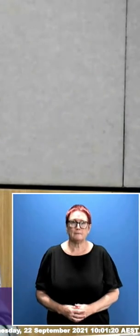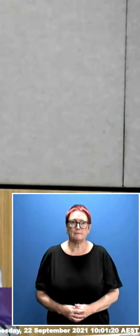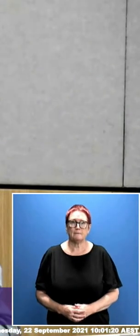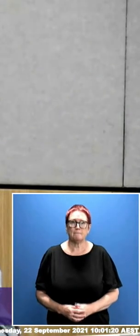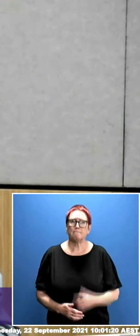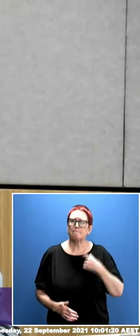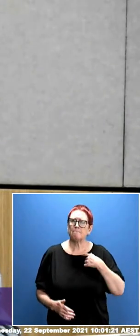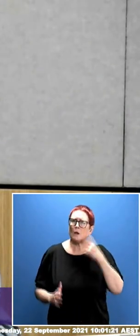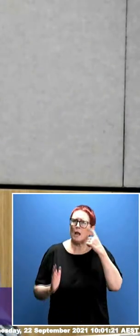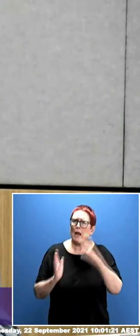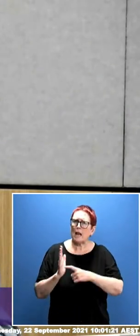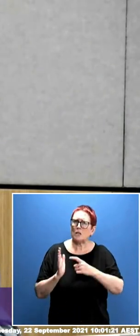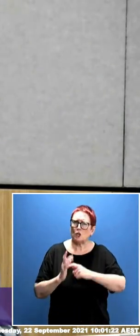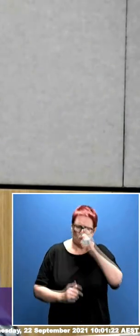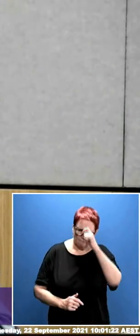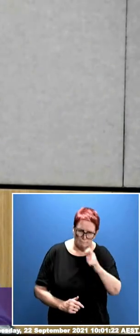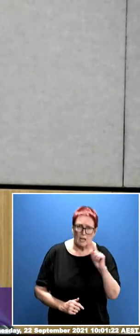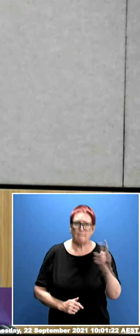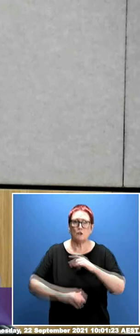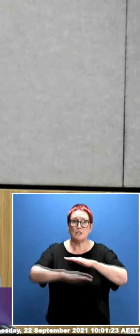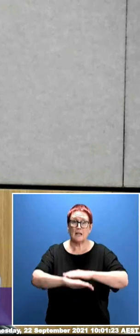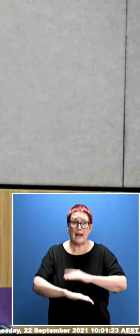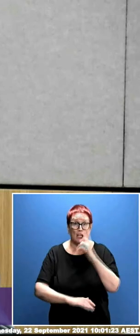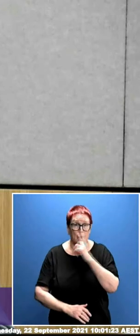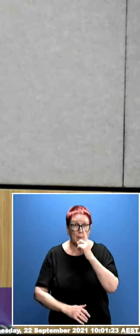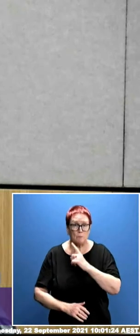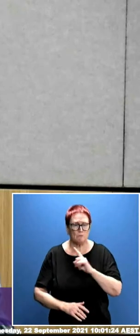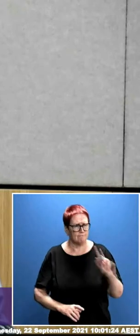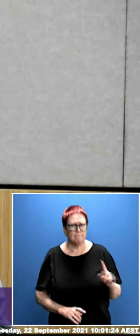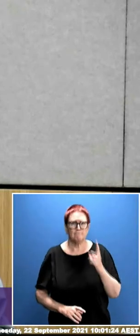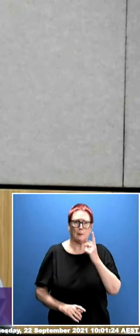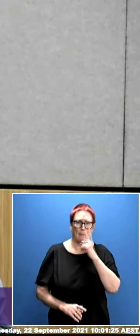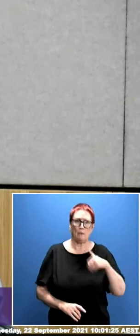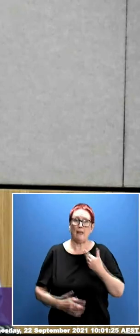We acknowledge the First Nations people as the original inhabitants